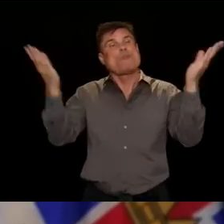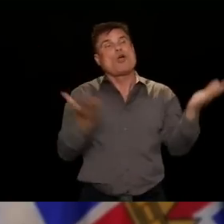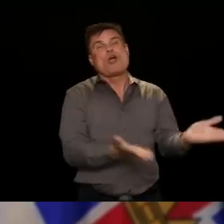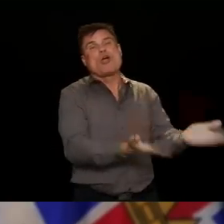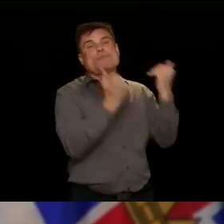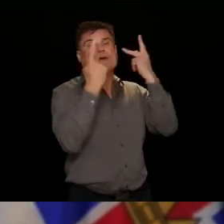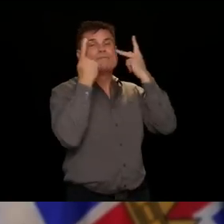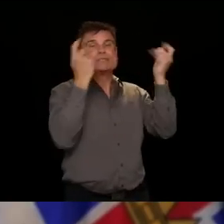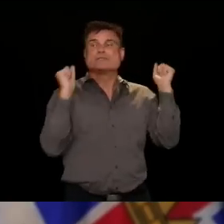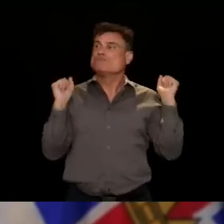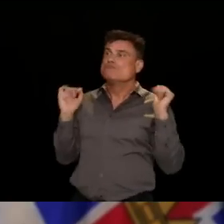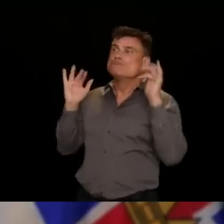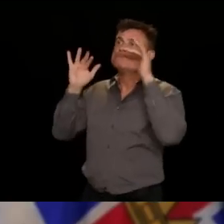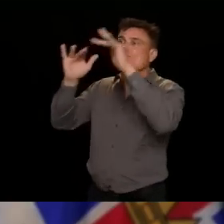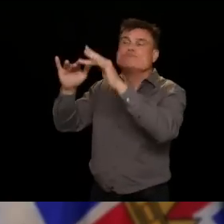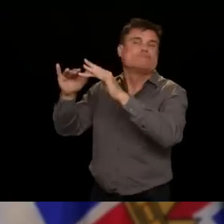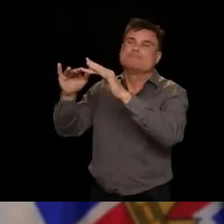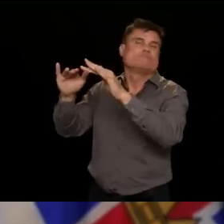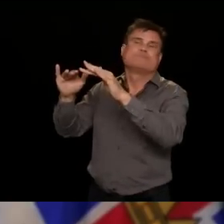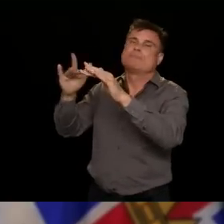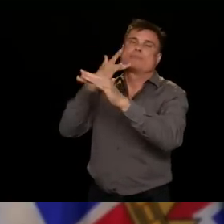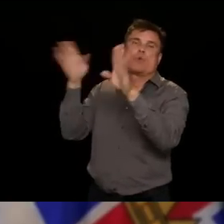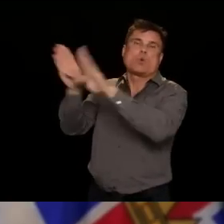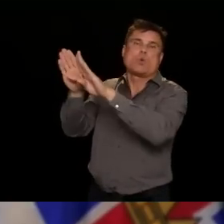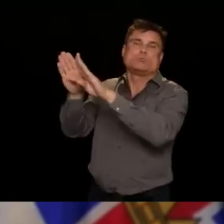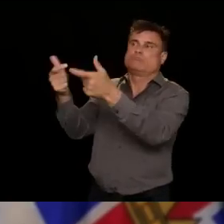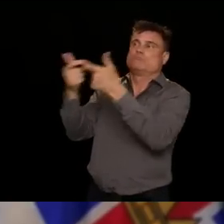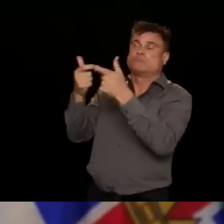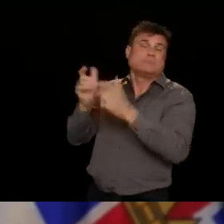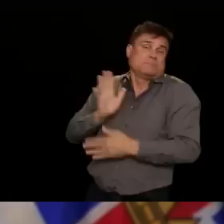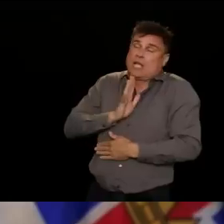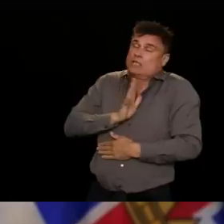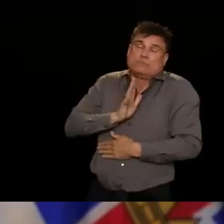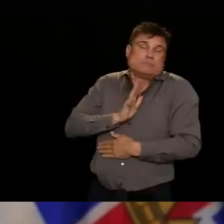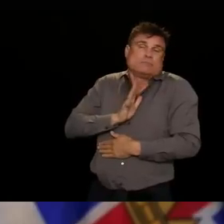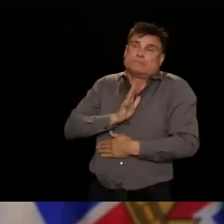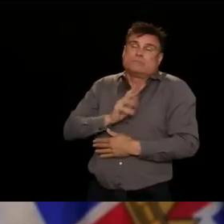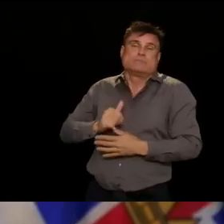that some communities are not ready to accept travellers